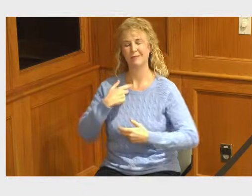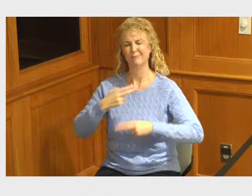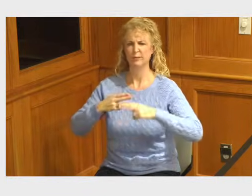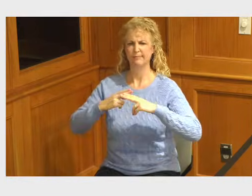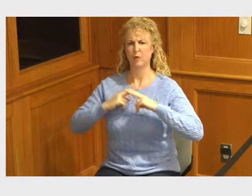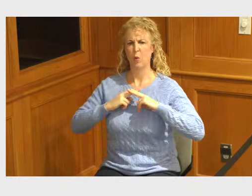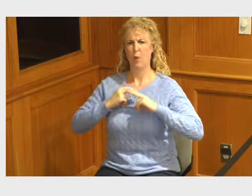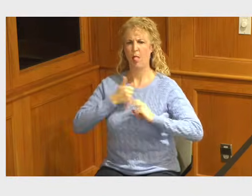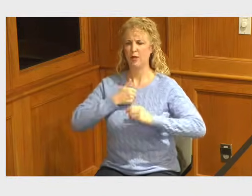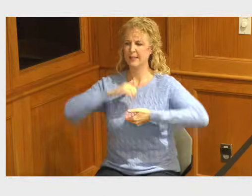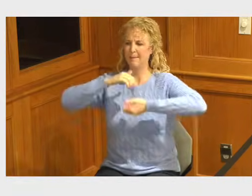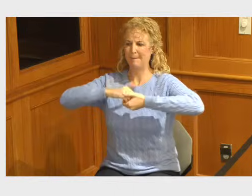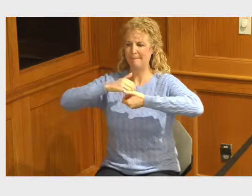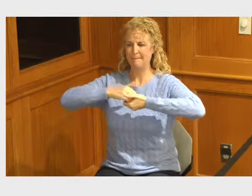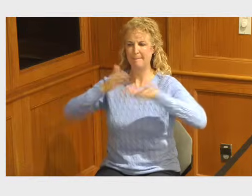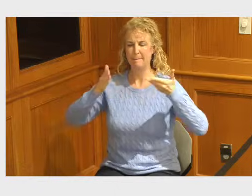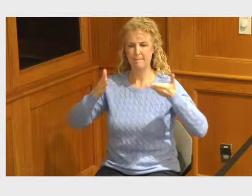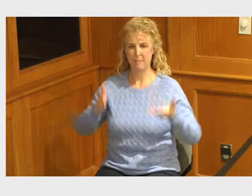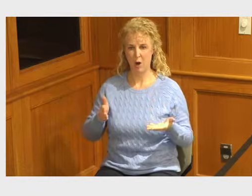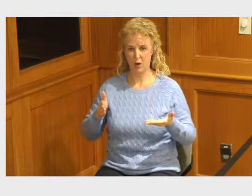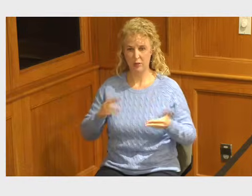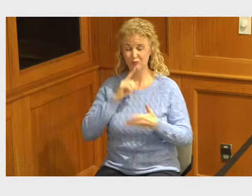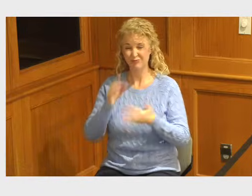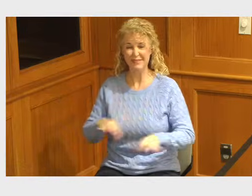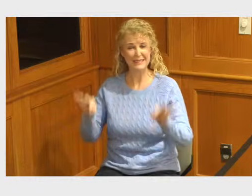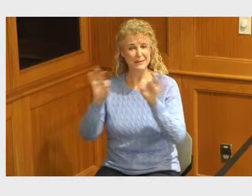that we really think about and I think this is a critical part of why this partnership has worked